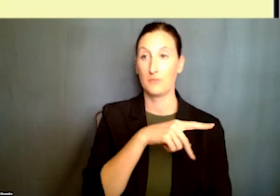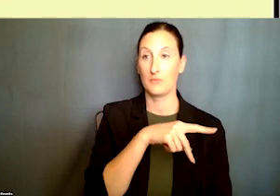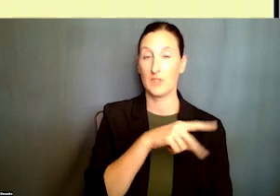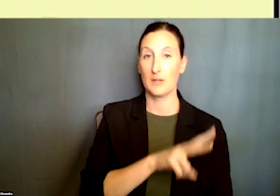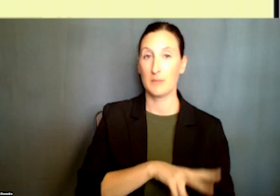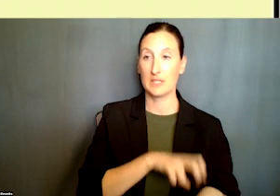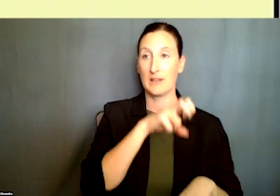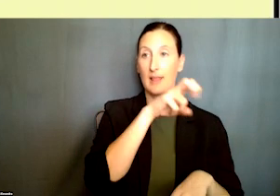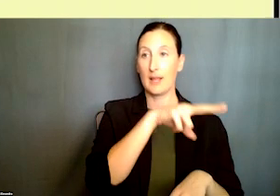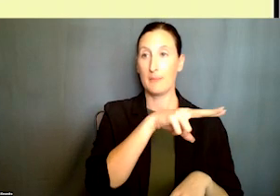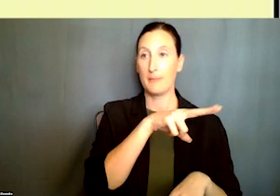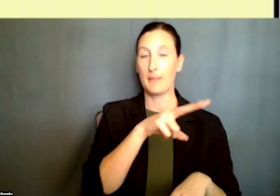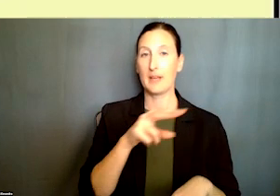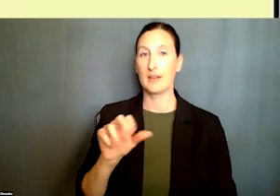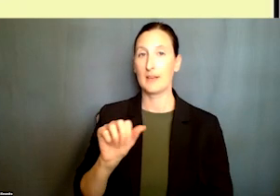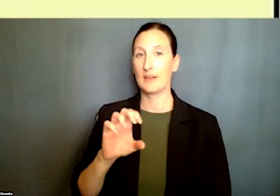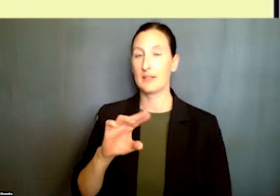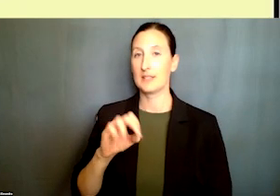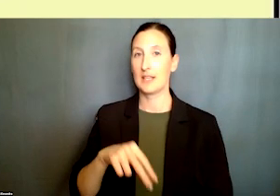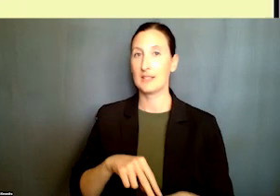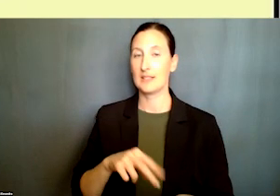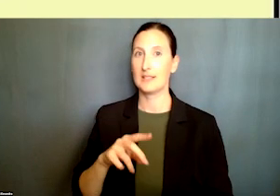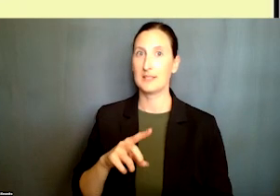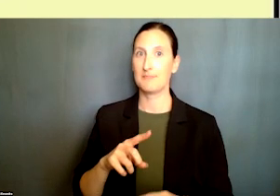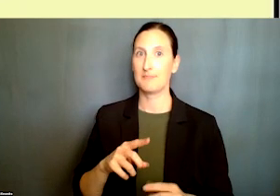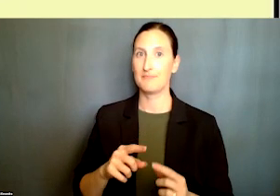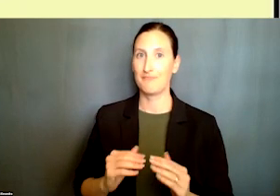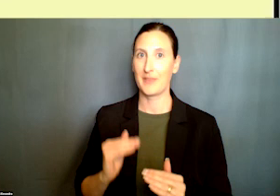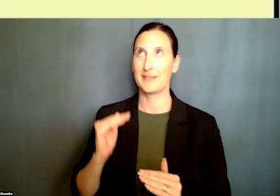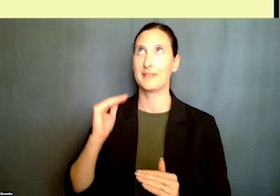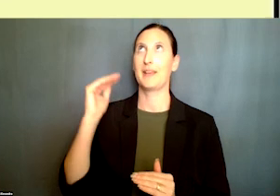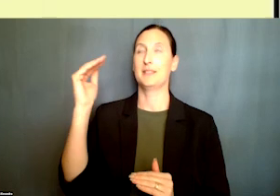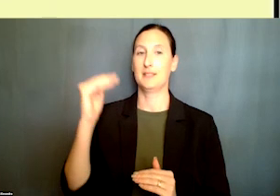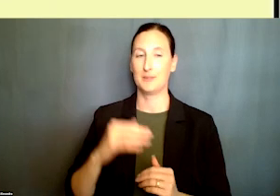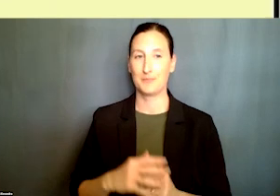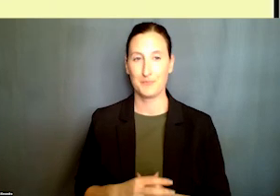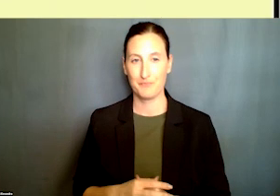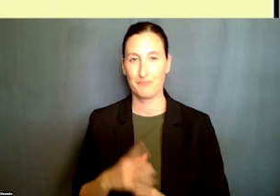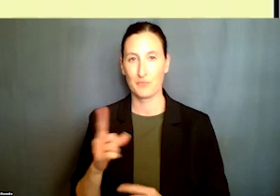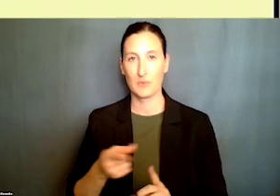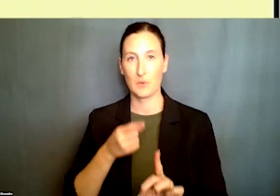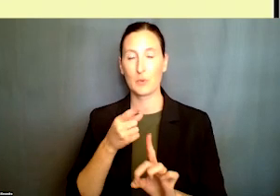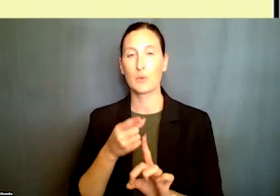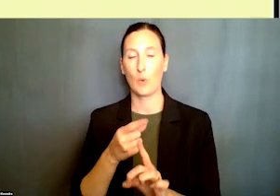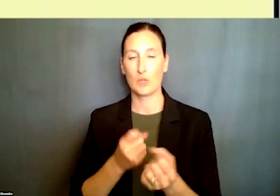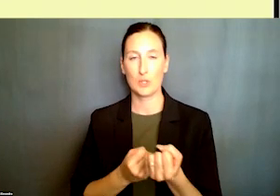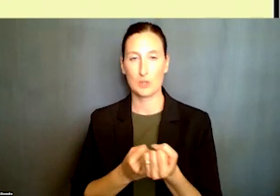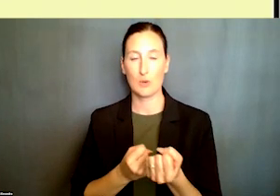ASCEND is ascending to get actually a job so these are for post docs. MPS-ASCEND. The goal of the program is to support